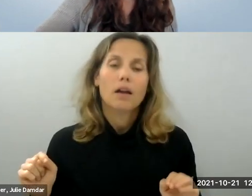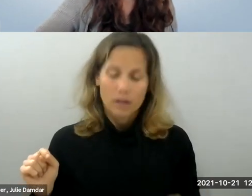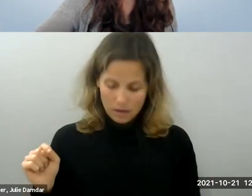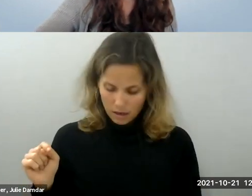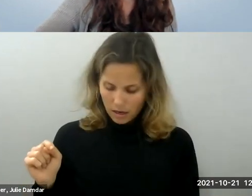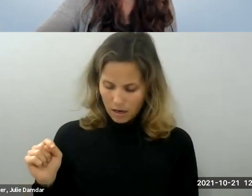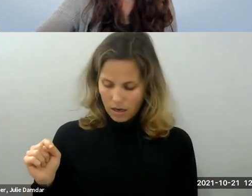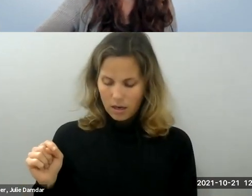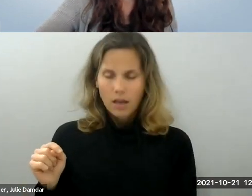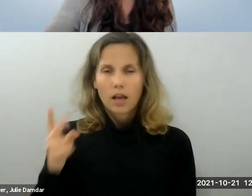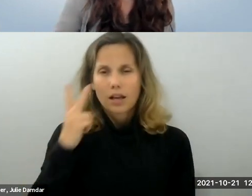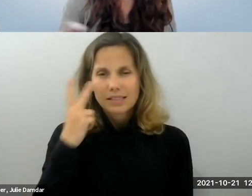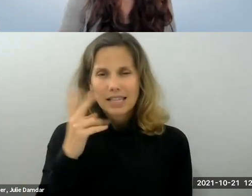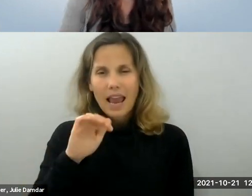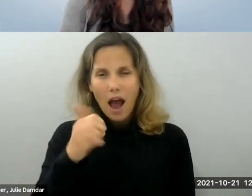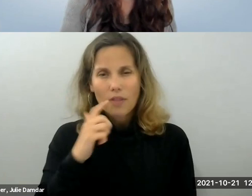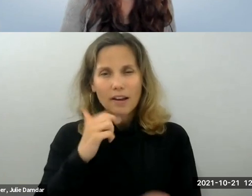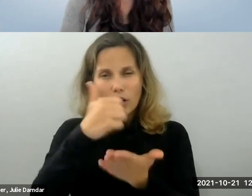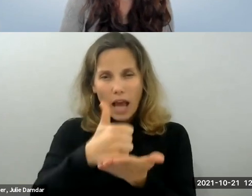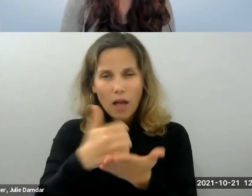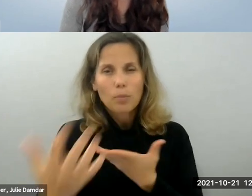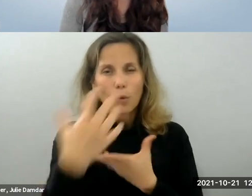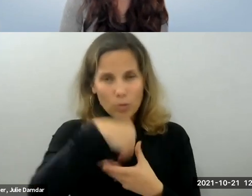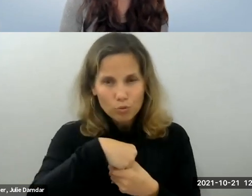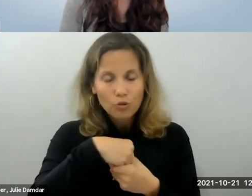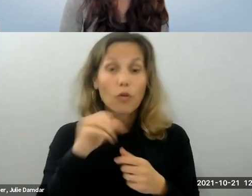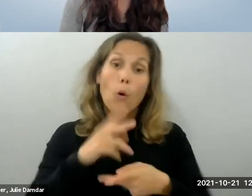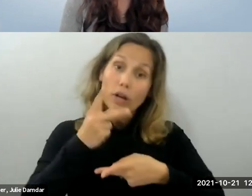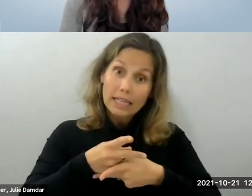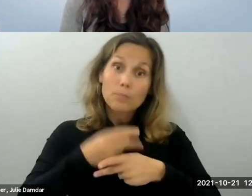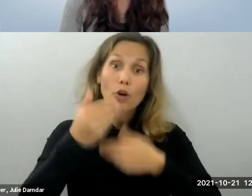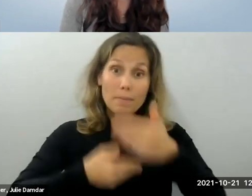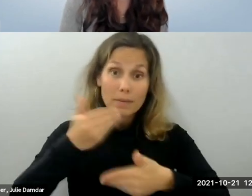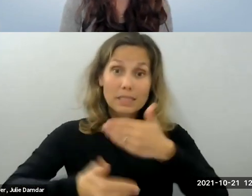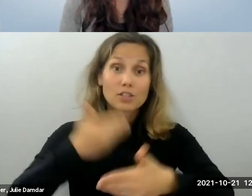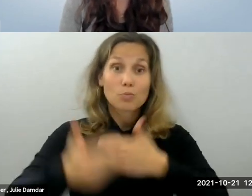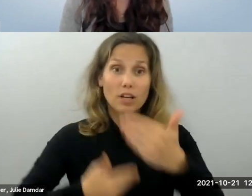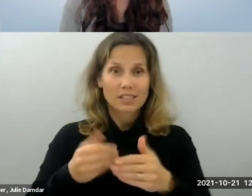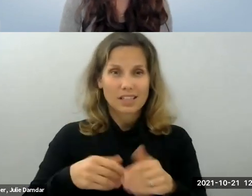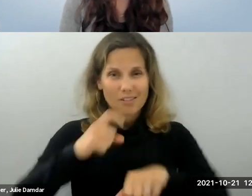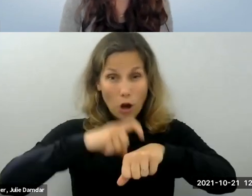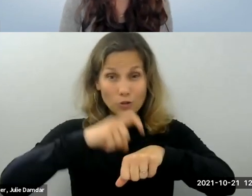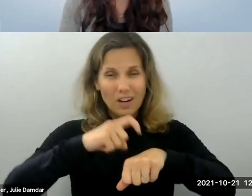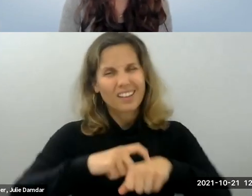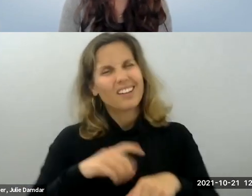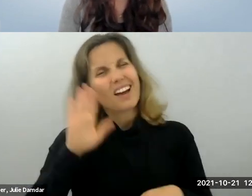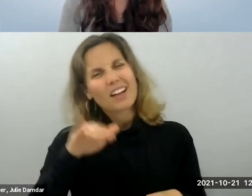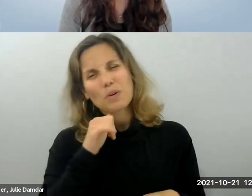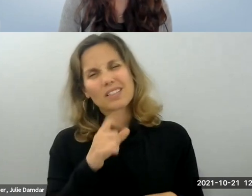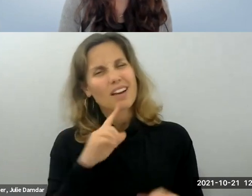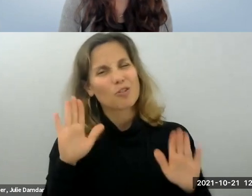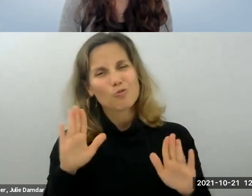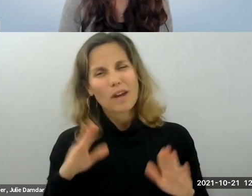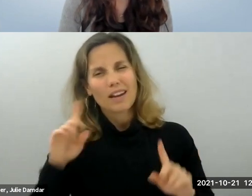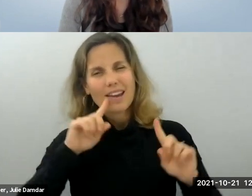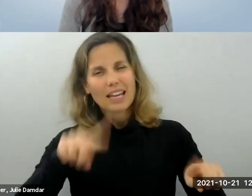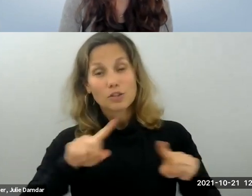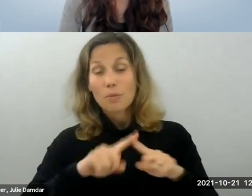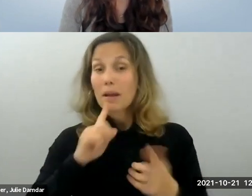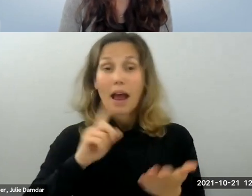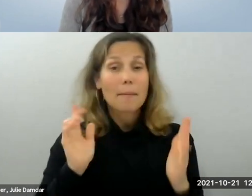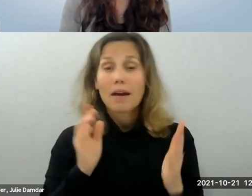Lisa Saldana (she/her/hers): help improve or keep your implementation process on track I realized that's not a very satisfying answer but i'm happy to talk about this offline if anybody would like.